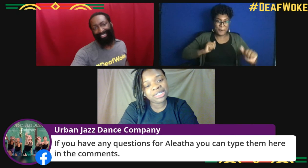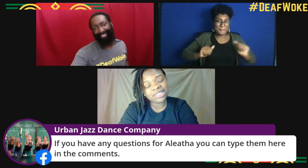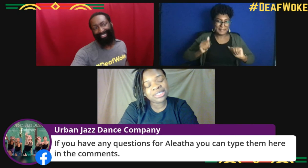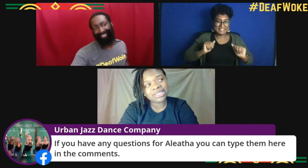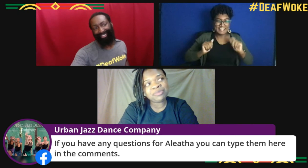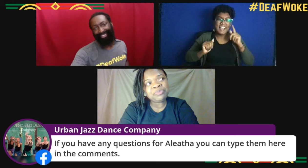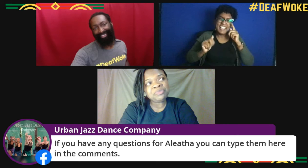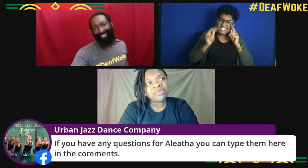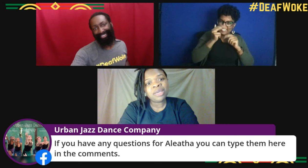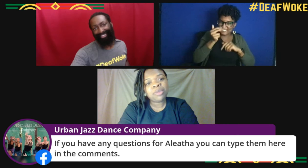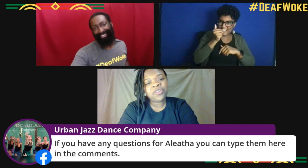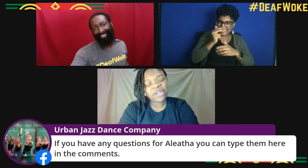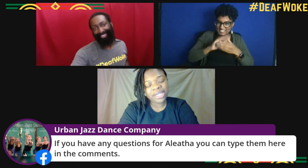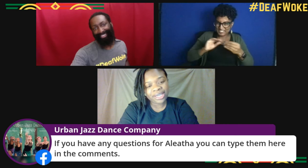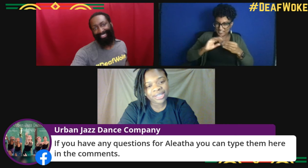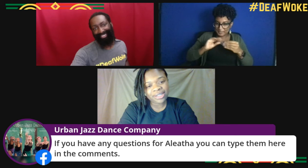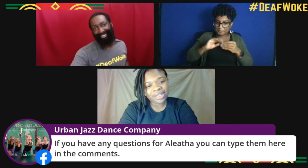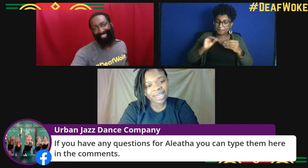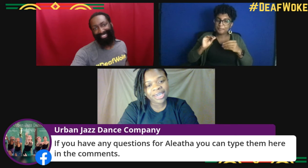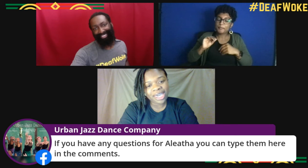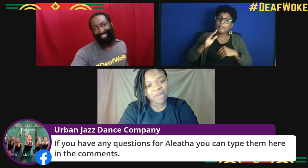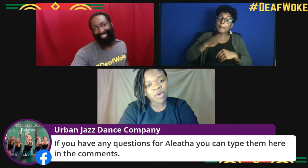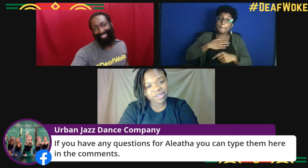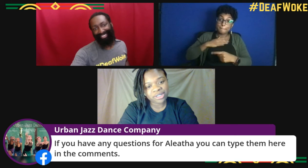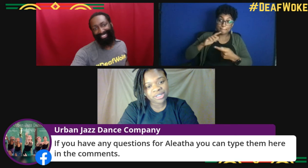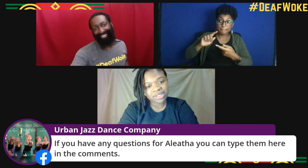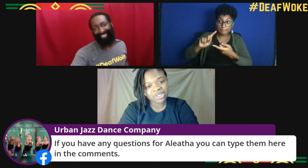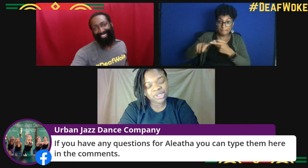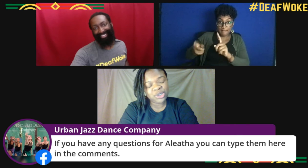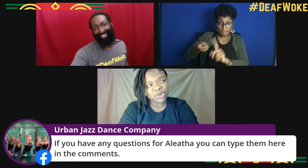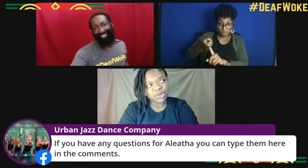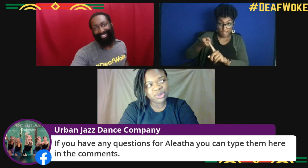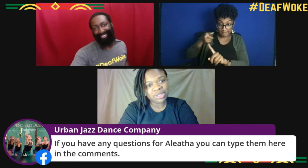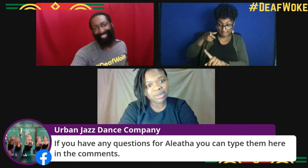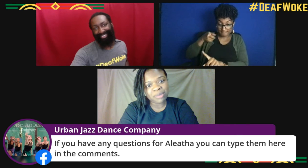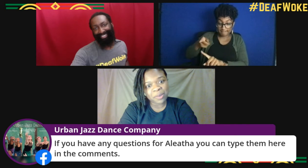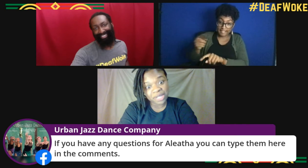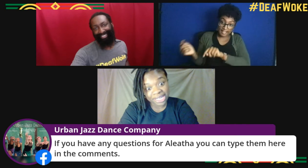because my friend had came over to my place in New York.